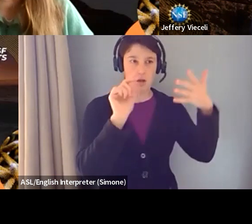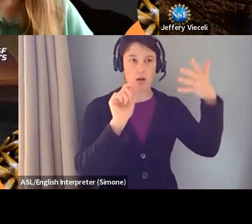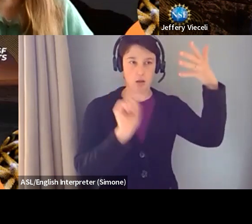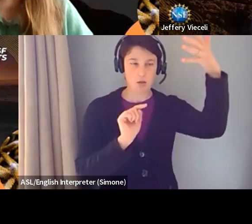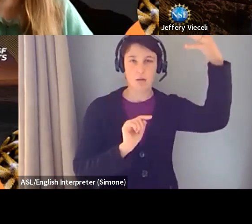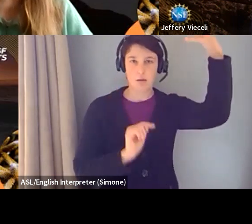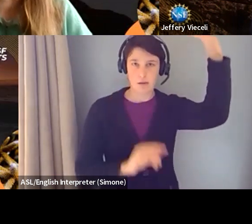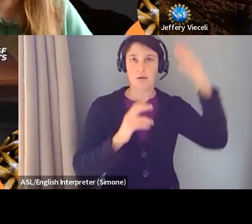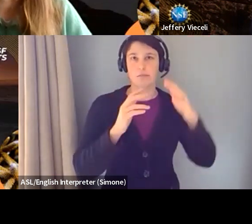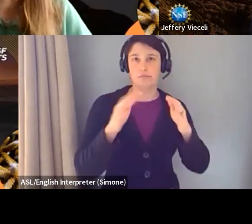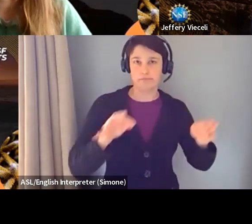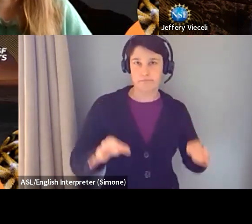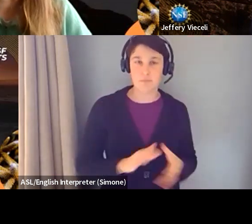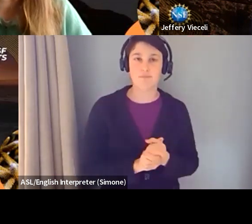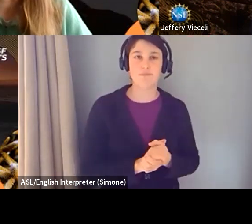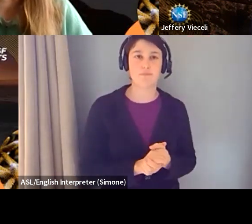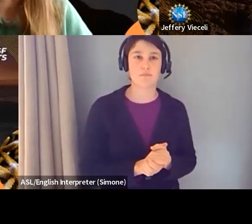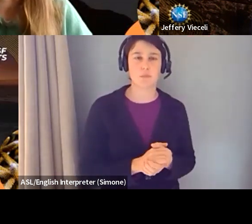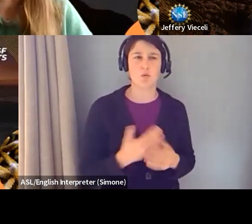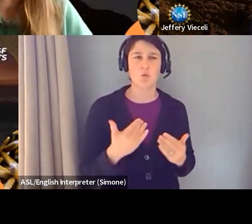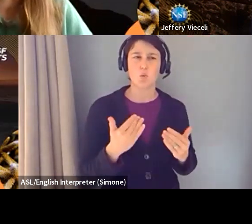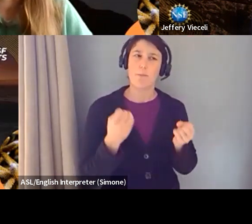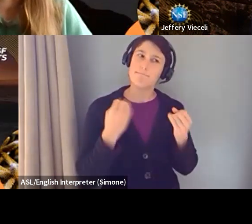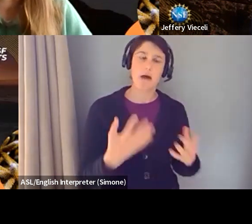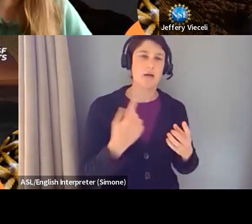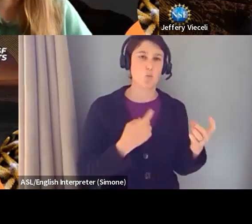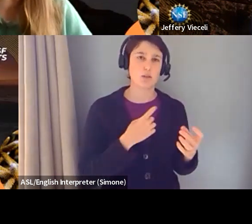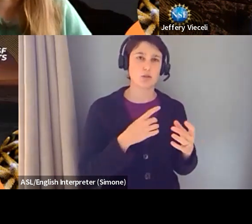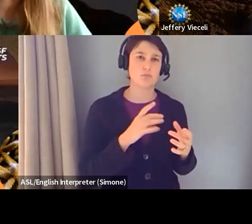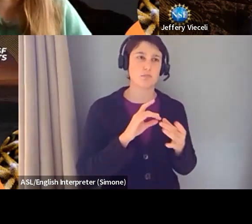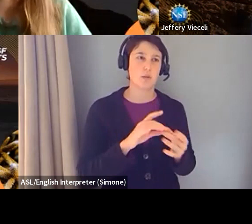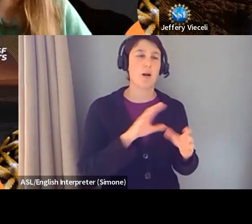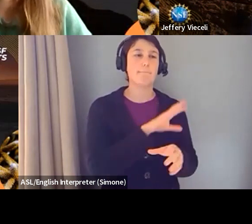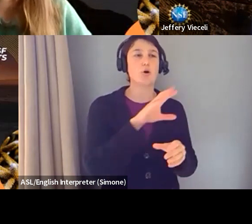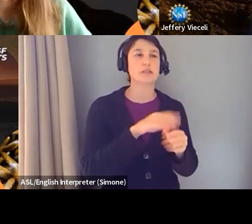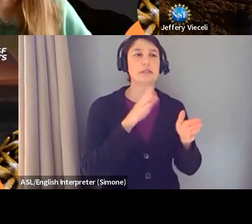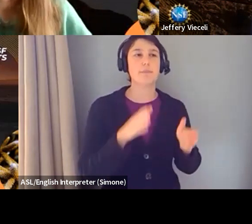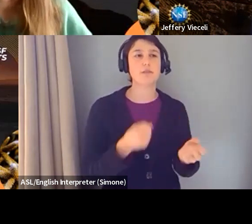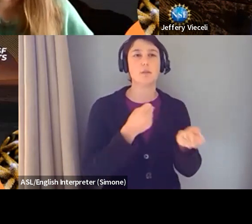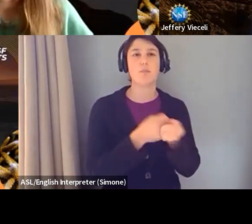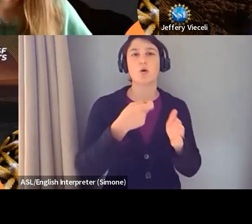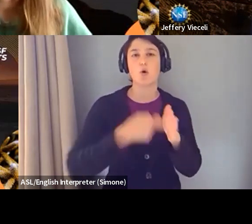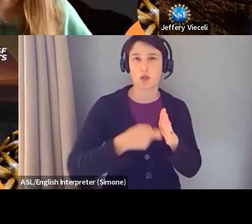In particular, we got a number of questions about participant support costs.